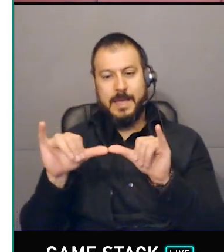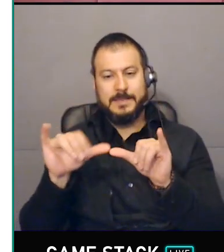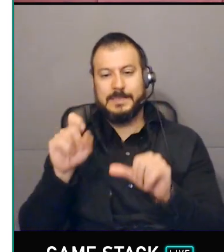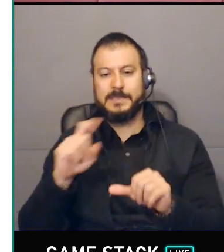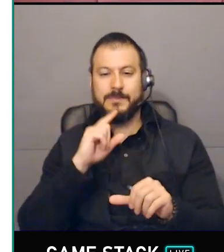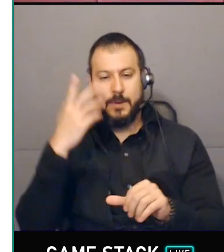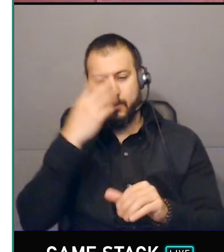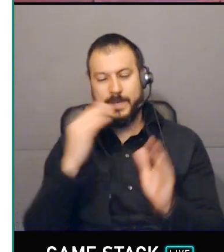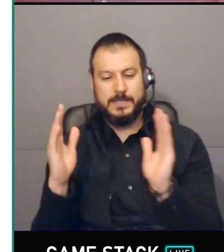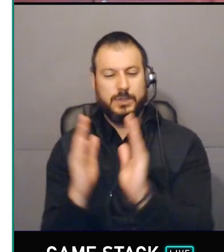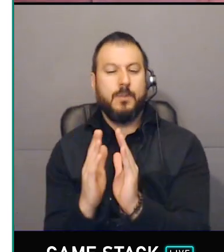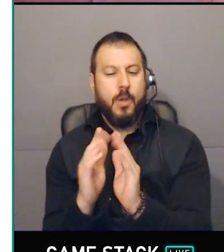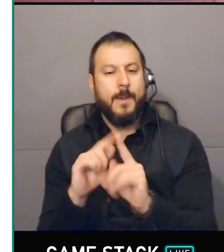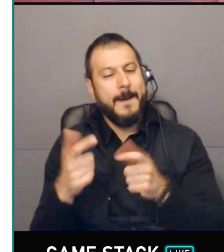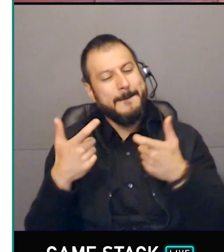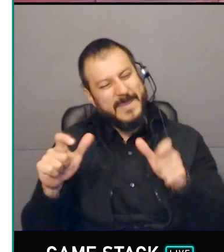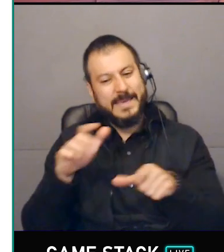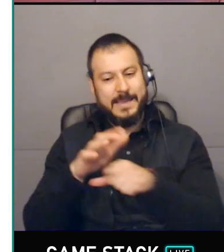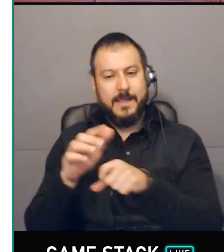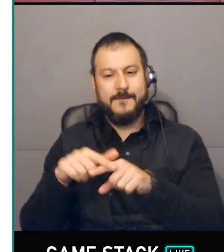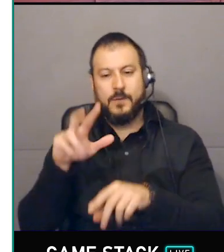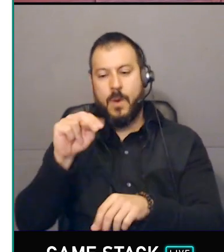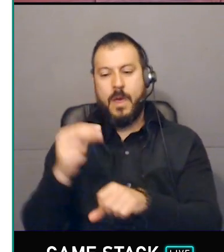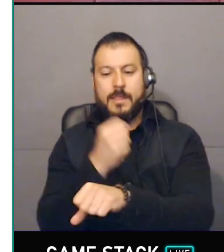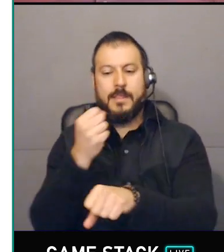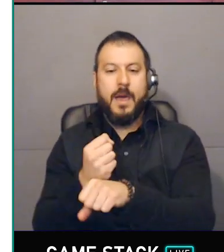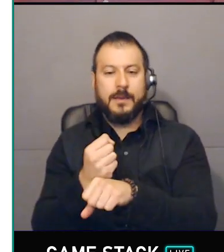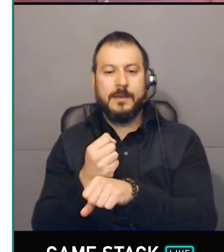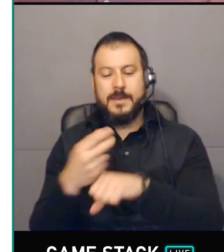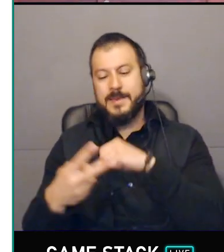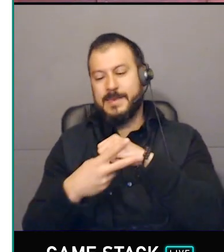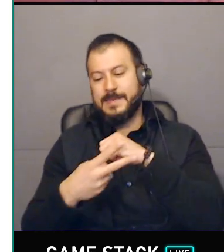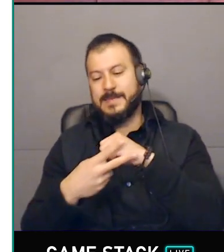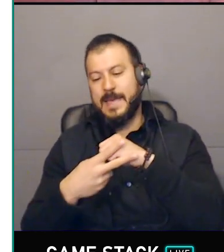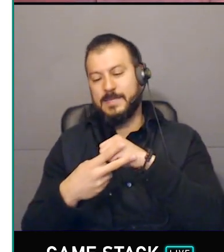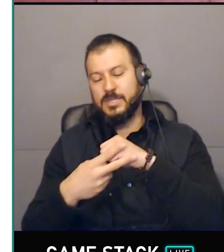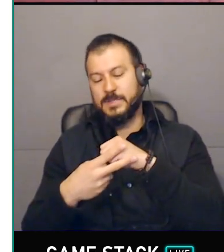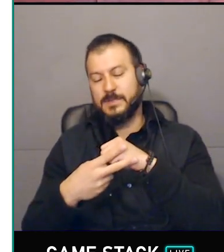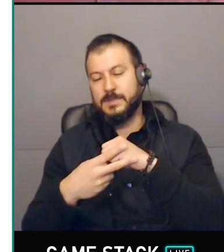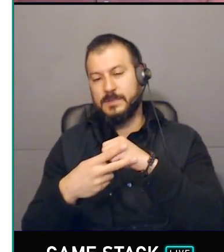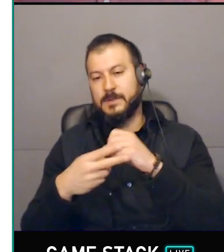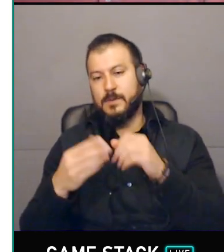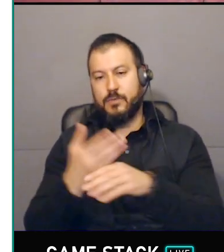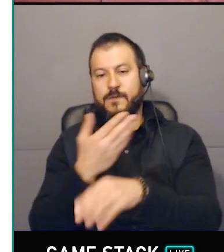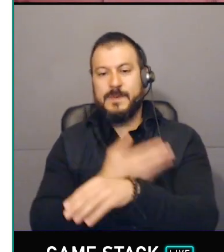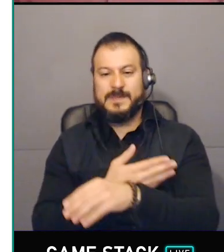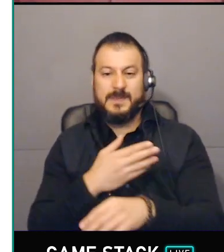but big enough to unlock further cache improvements and 8x8 was about the sweet spot.